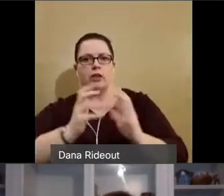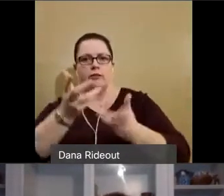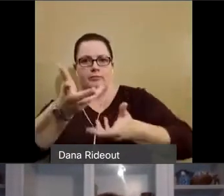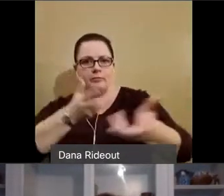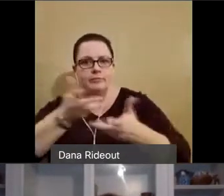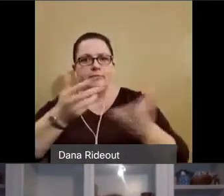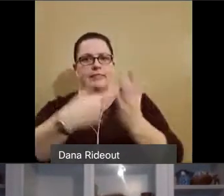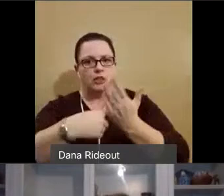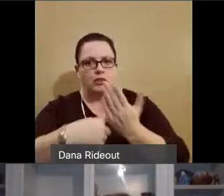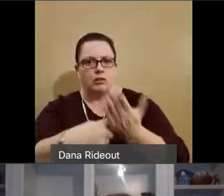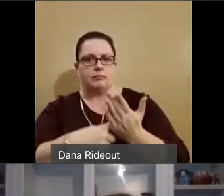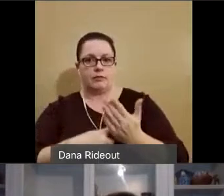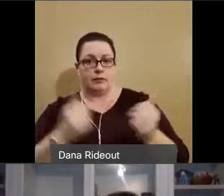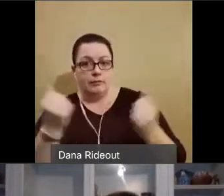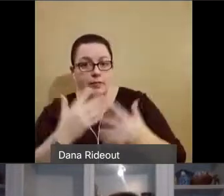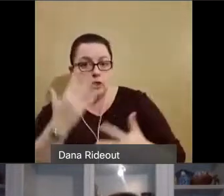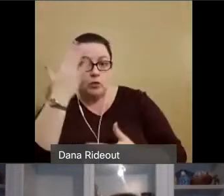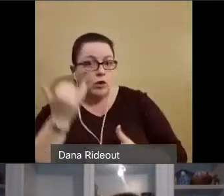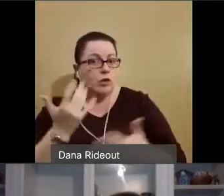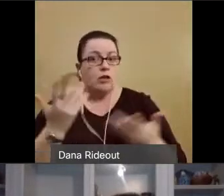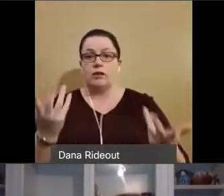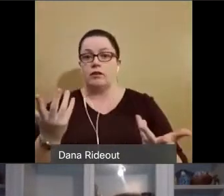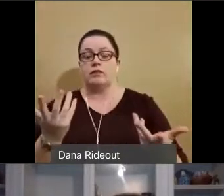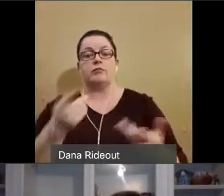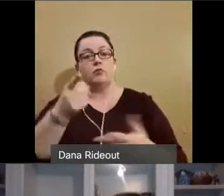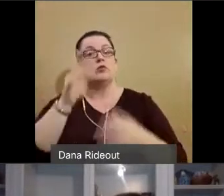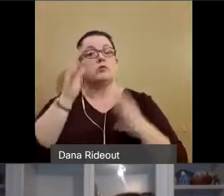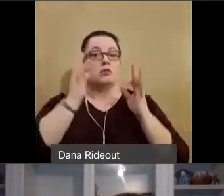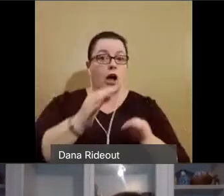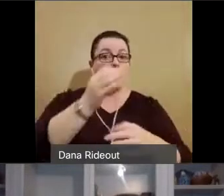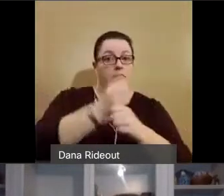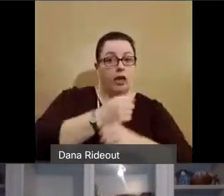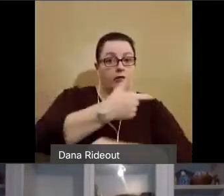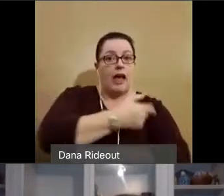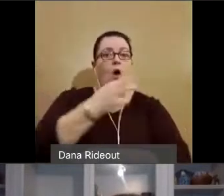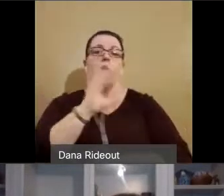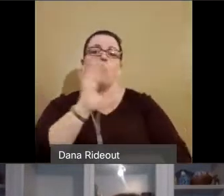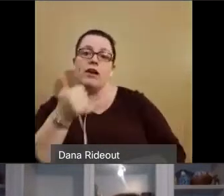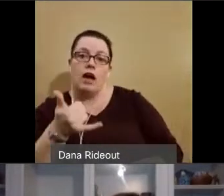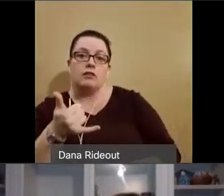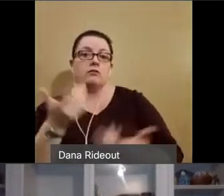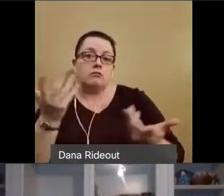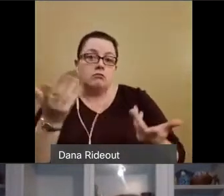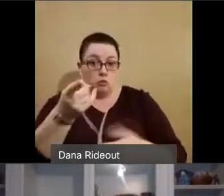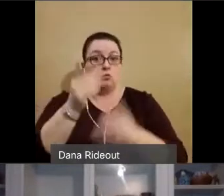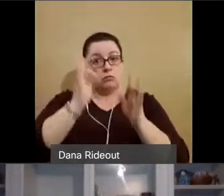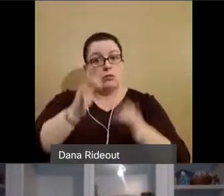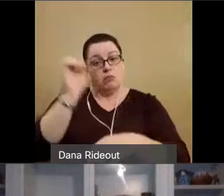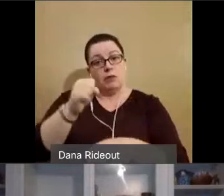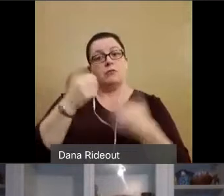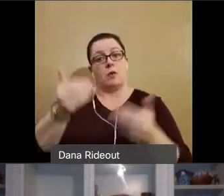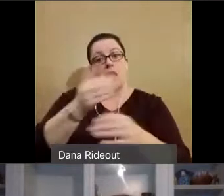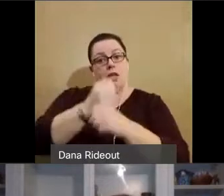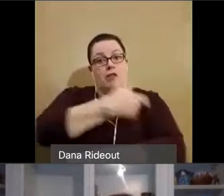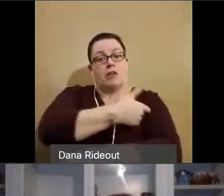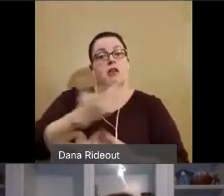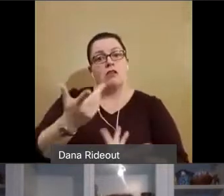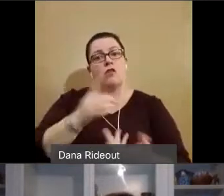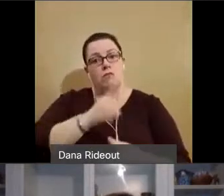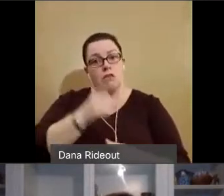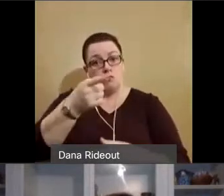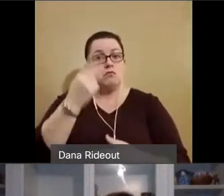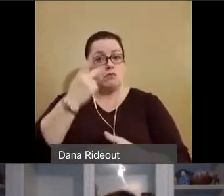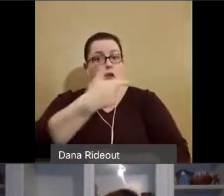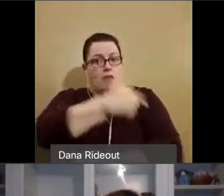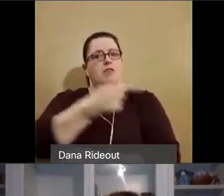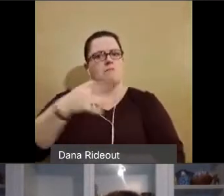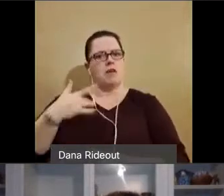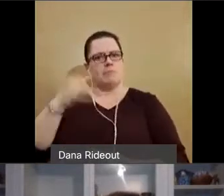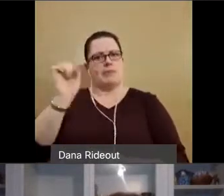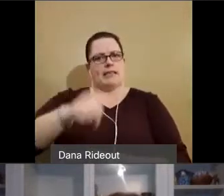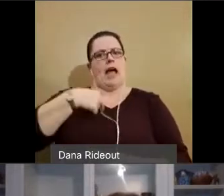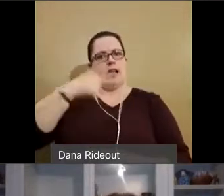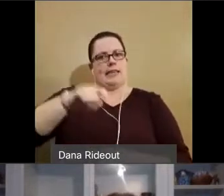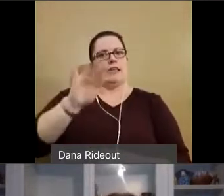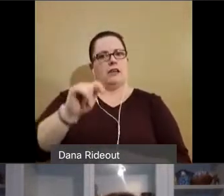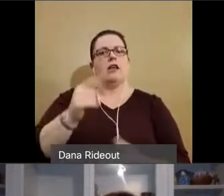Why are they choosing to get and, and also where they're choosing to get the vaccine what's been the convincing factors? What was it about the vaccine that that they were like? Yes, I need to get this and what we're going to find in a lot of that.